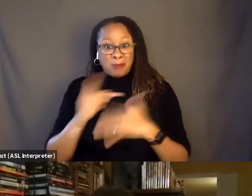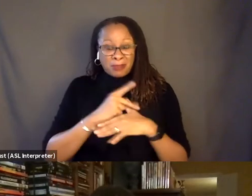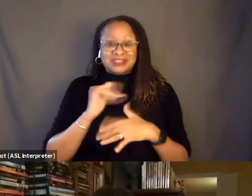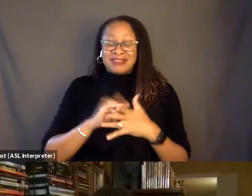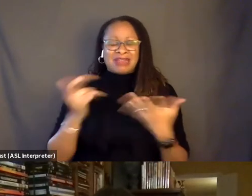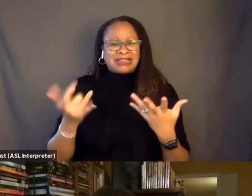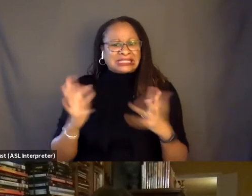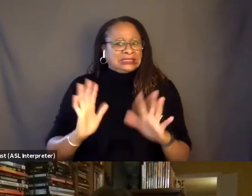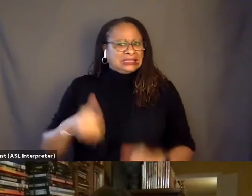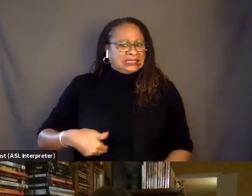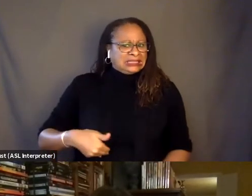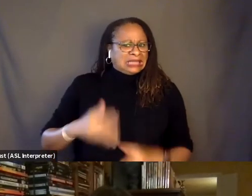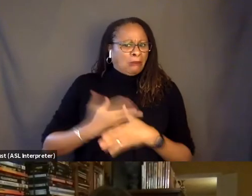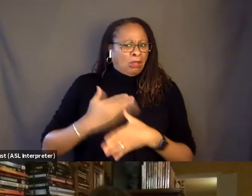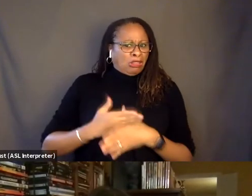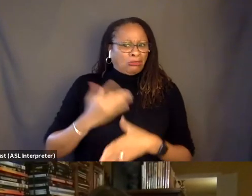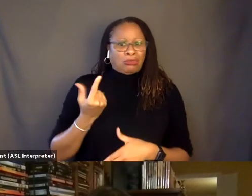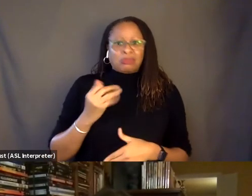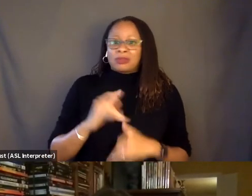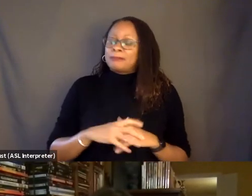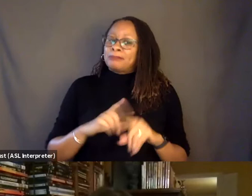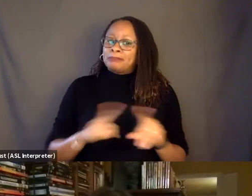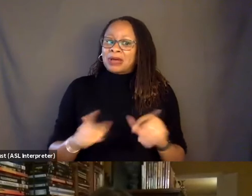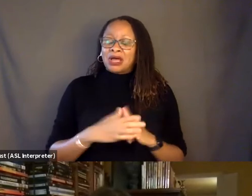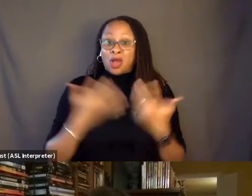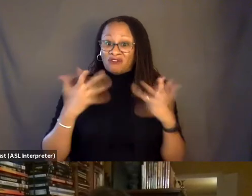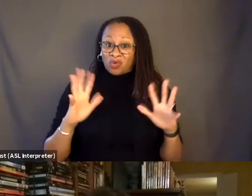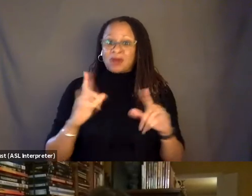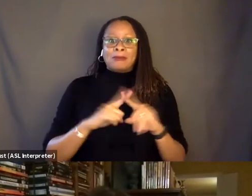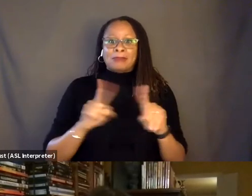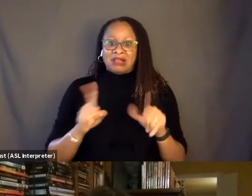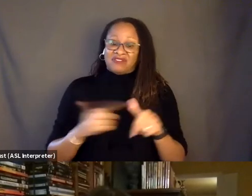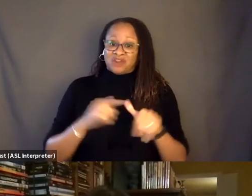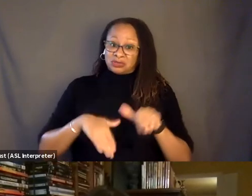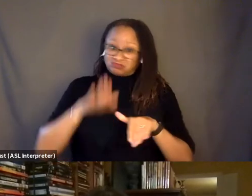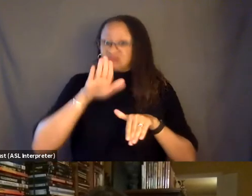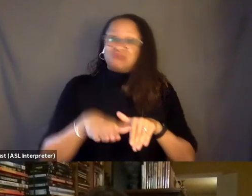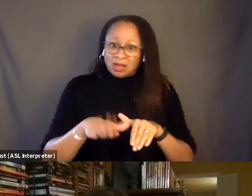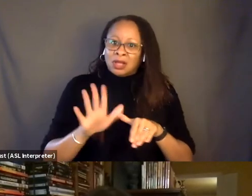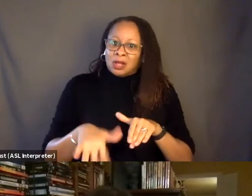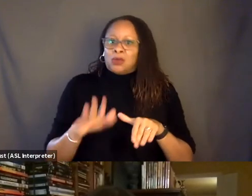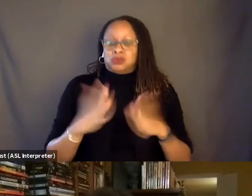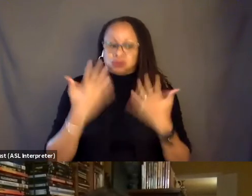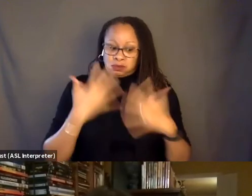So hardly over, but at least it's first step, you know? I mean someone like reasonable